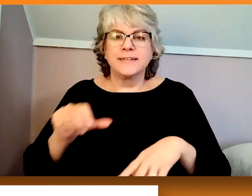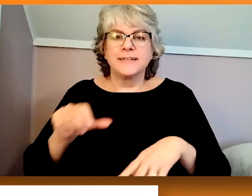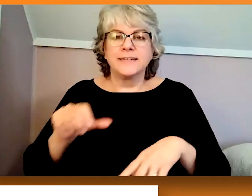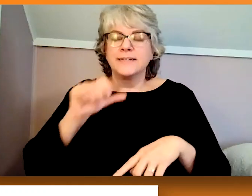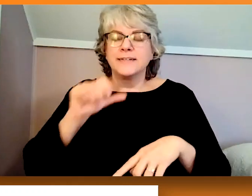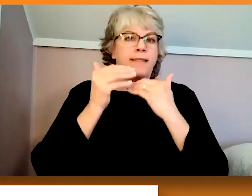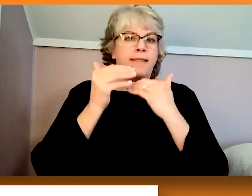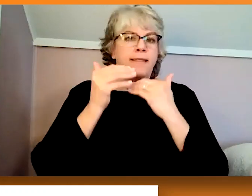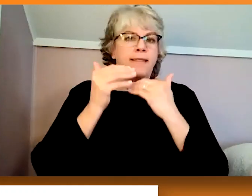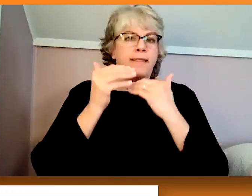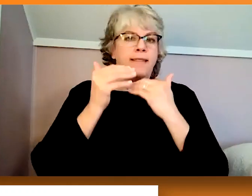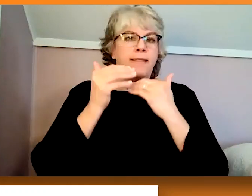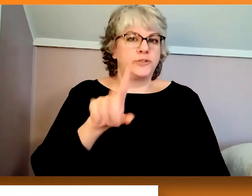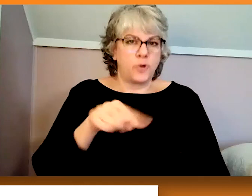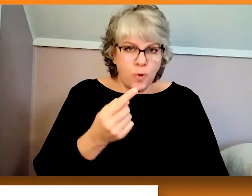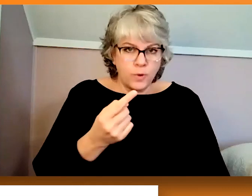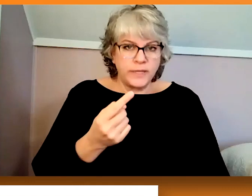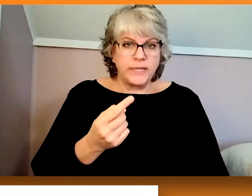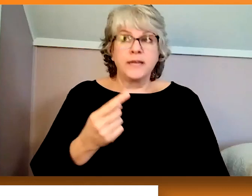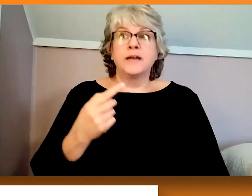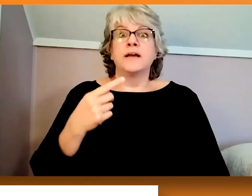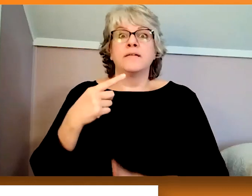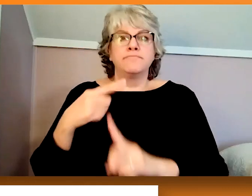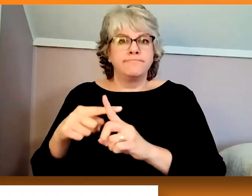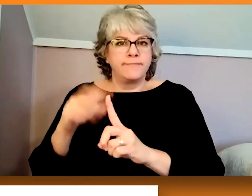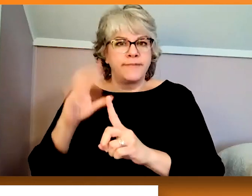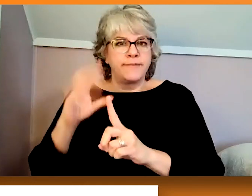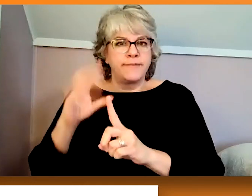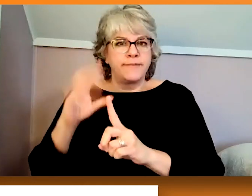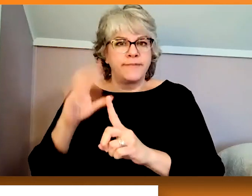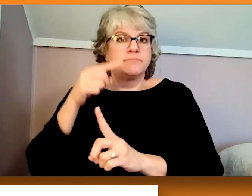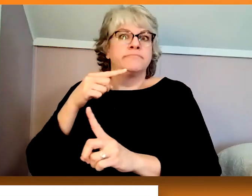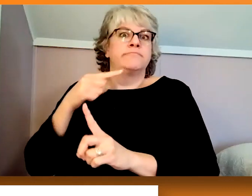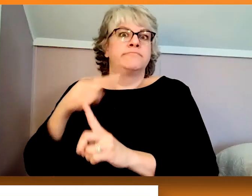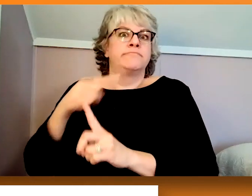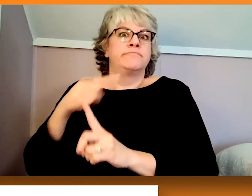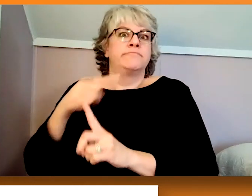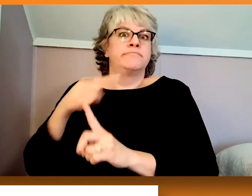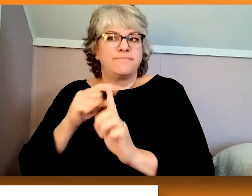It has your federal and state like I mentioned, so I would probably start with GrantForward,